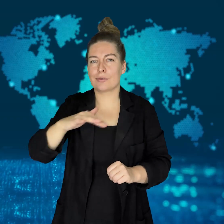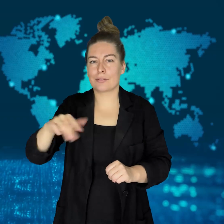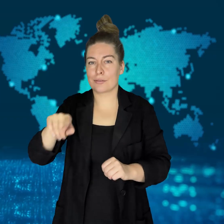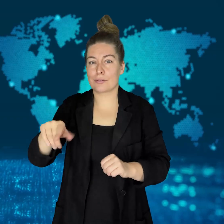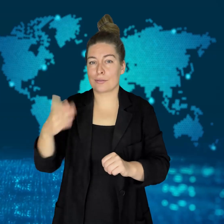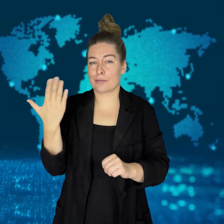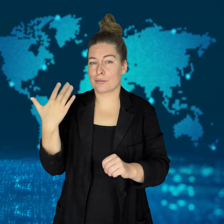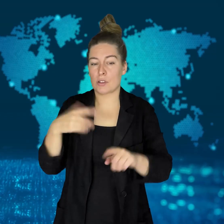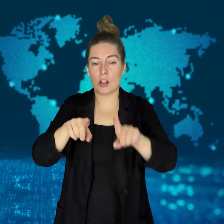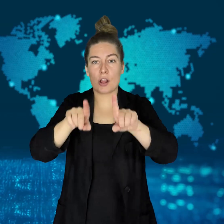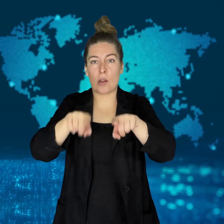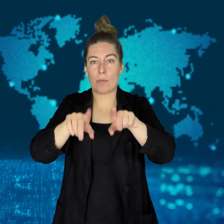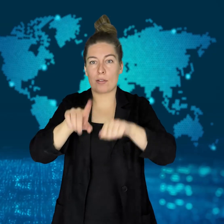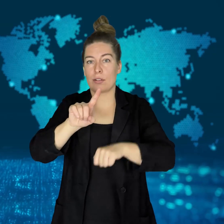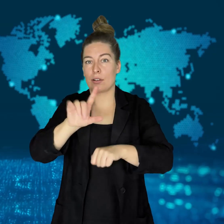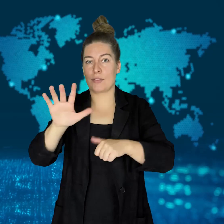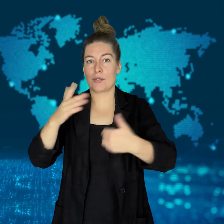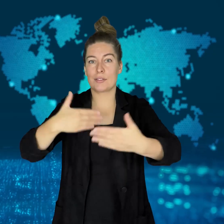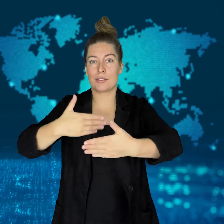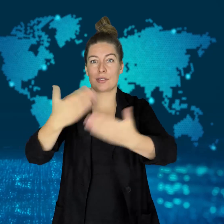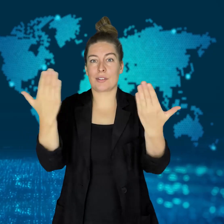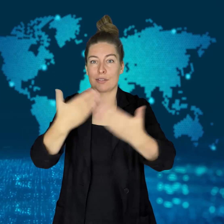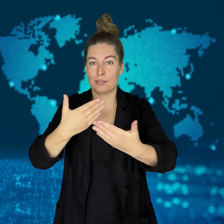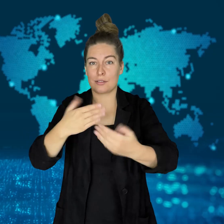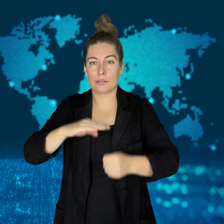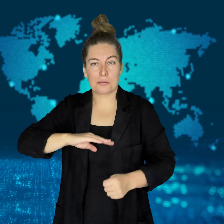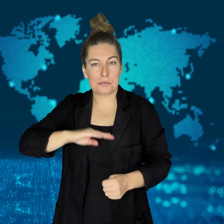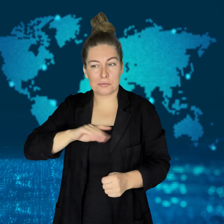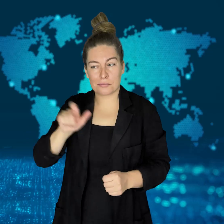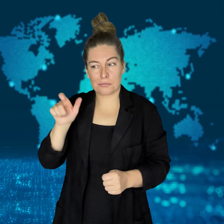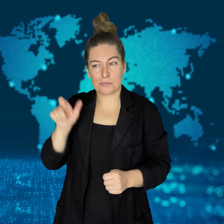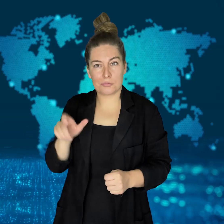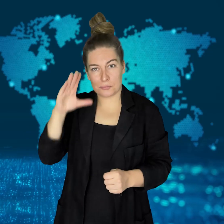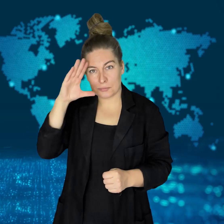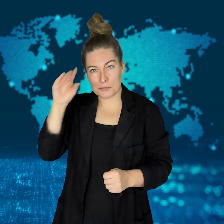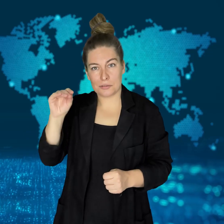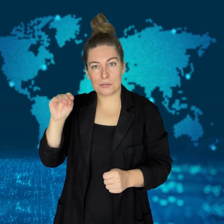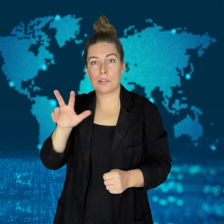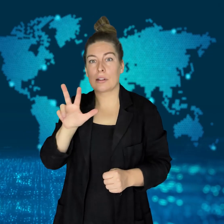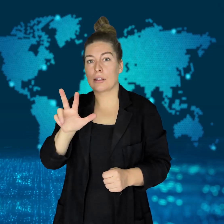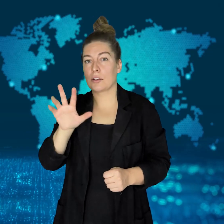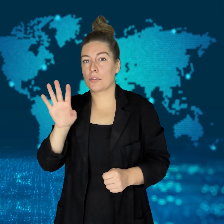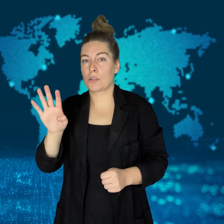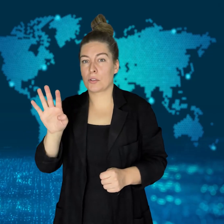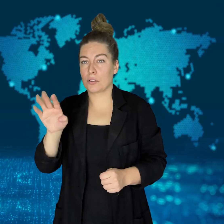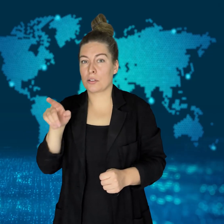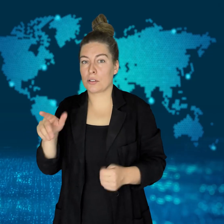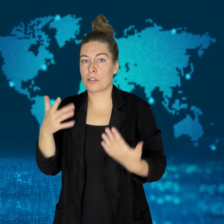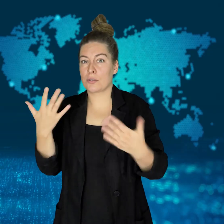was broken into on November 15th.